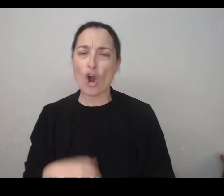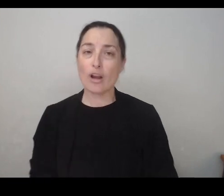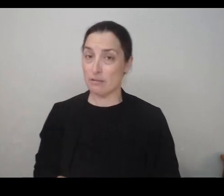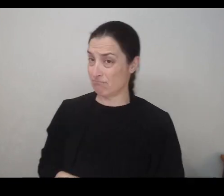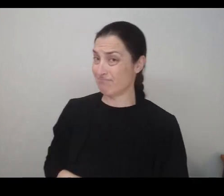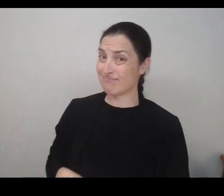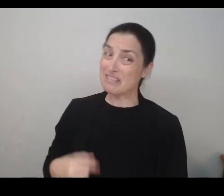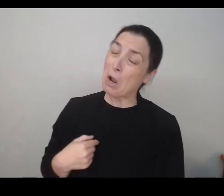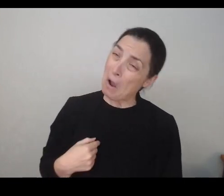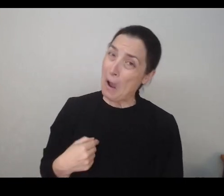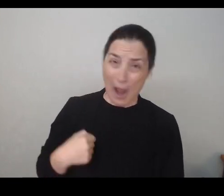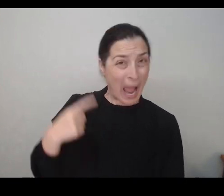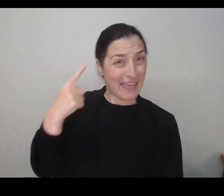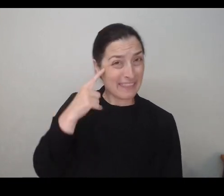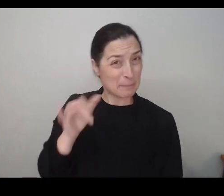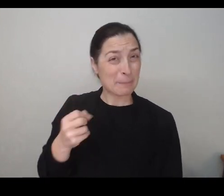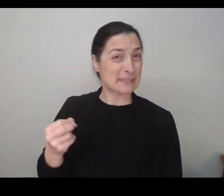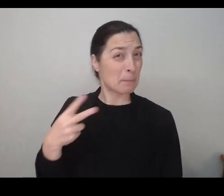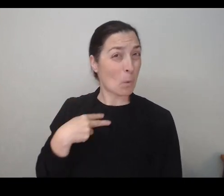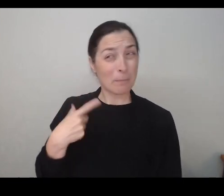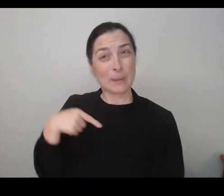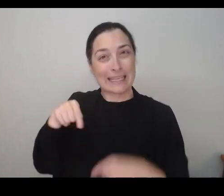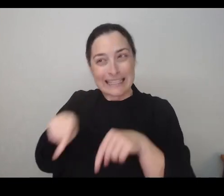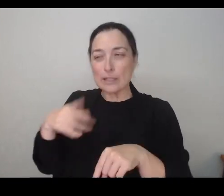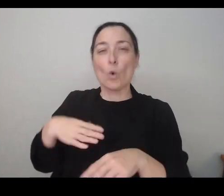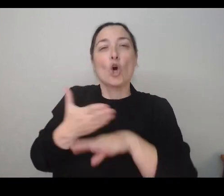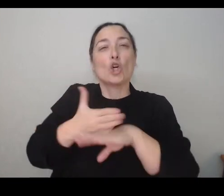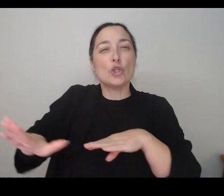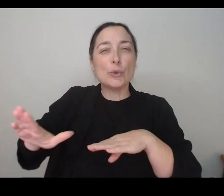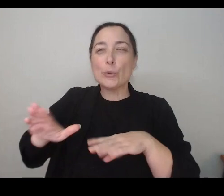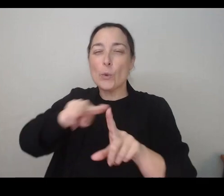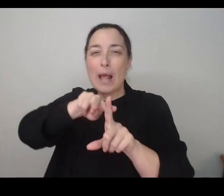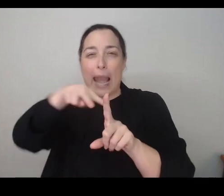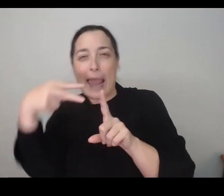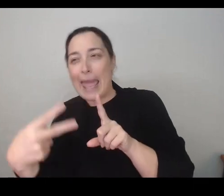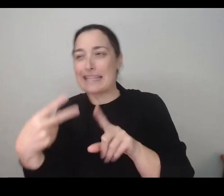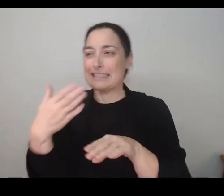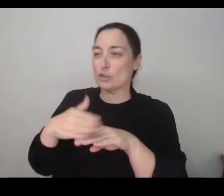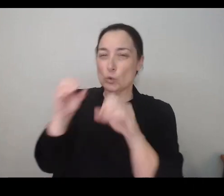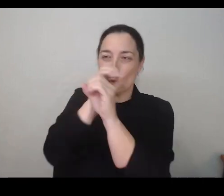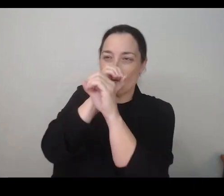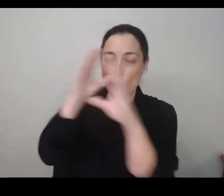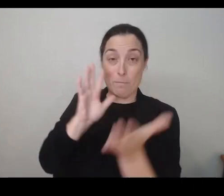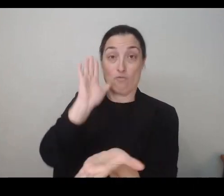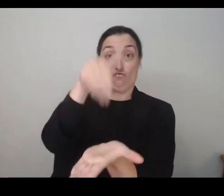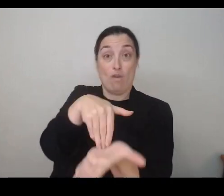because he was looking for new lands, new forms... And he arrives in a country where civilization